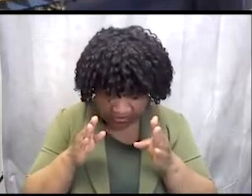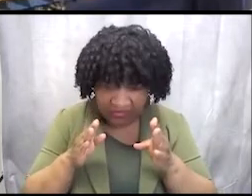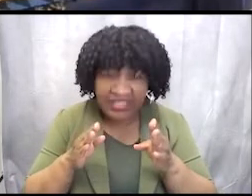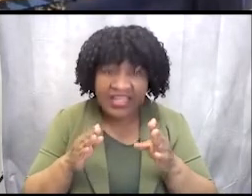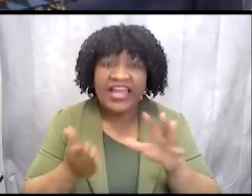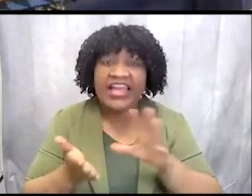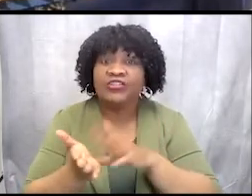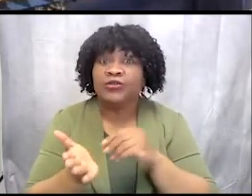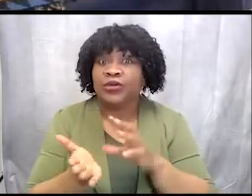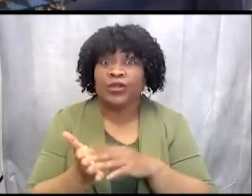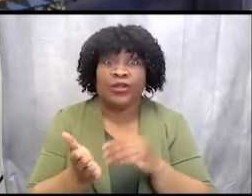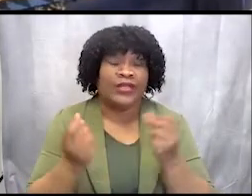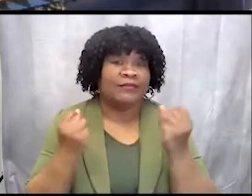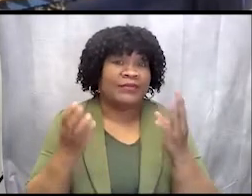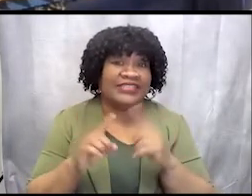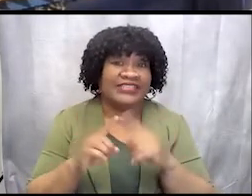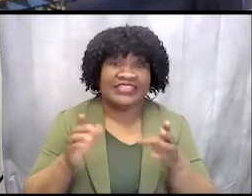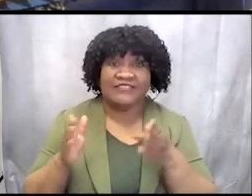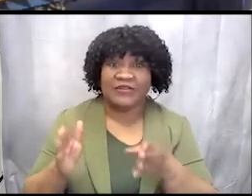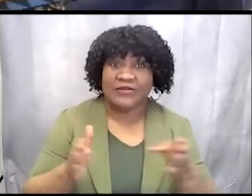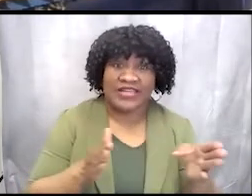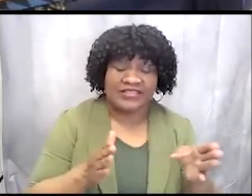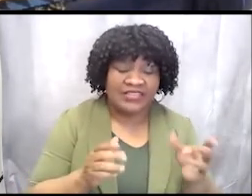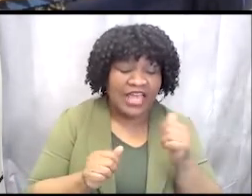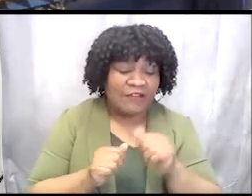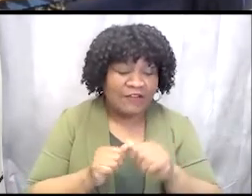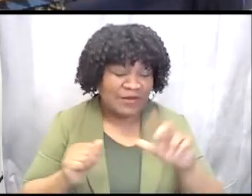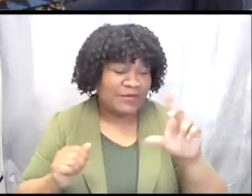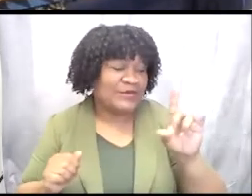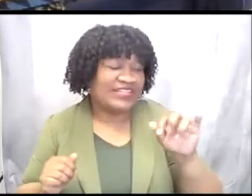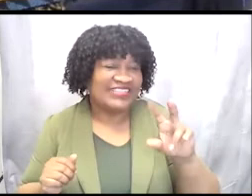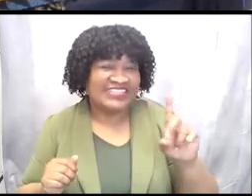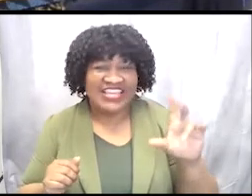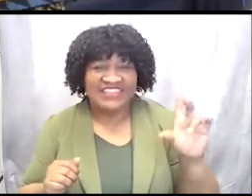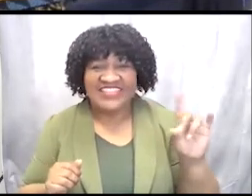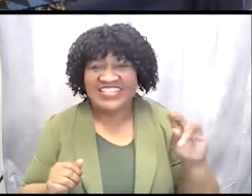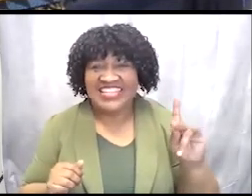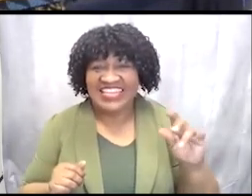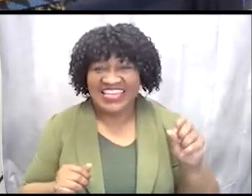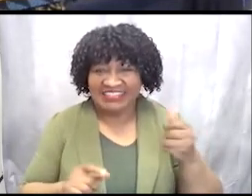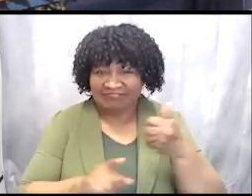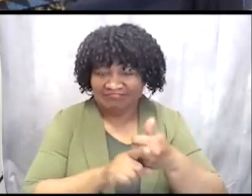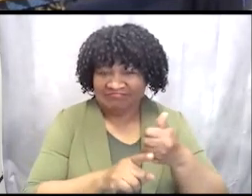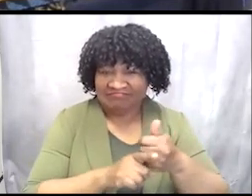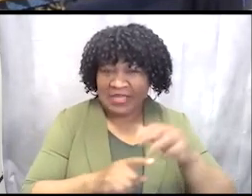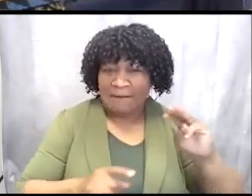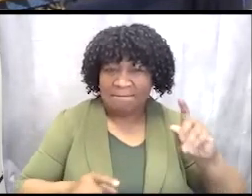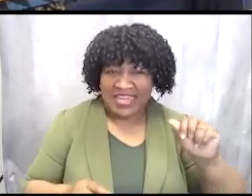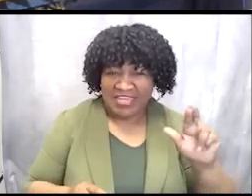And you can learn it in a whole host of ways. I remember when David Dinkins was the mayor years ago, he was early on in his tenure as mayor.